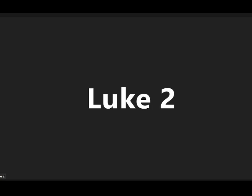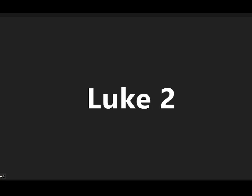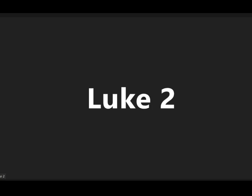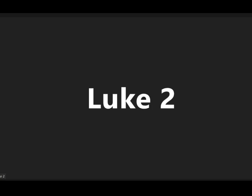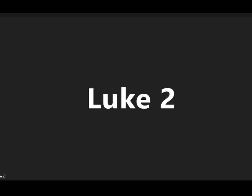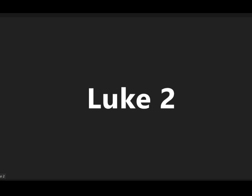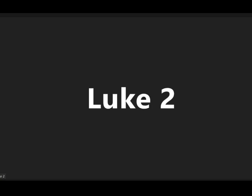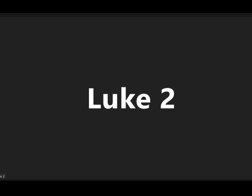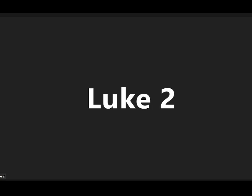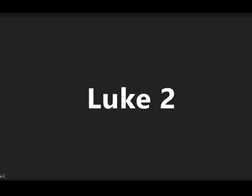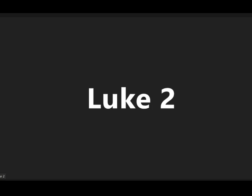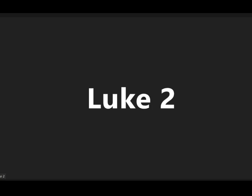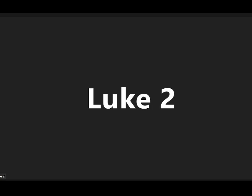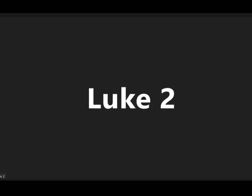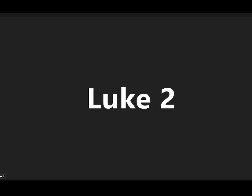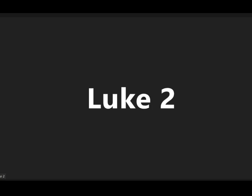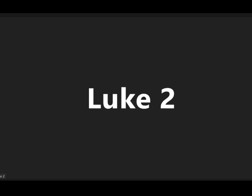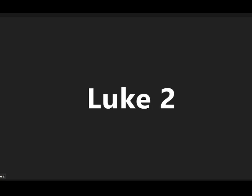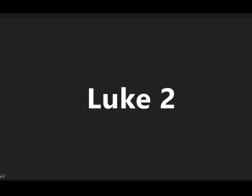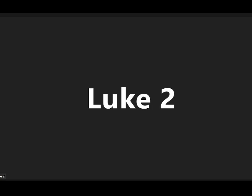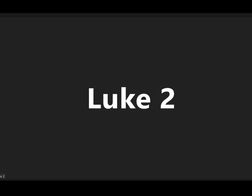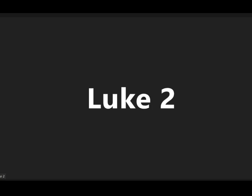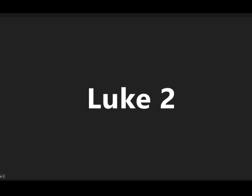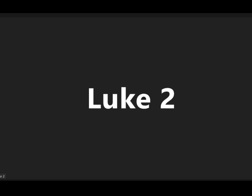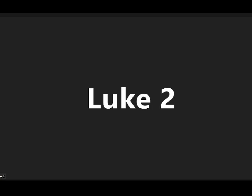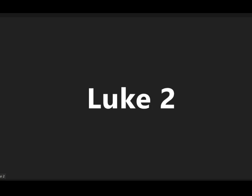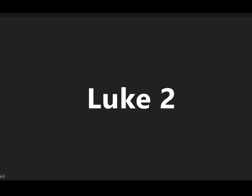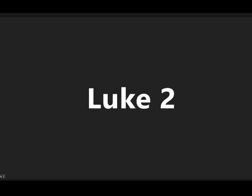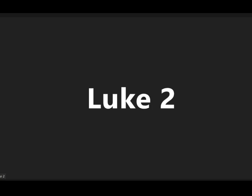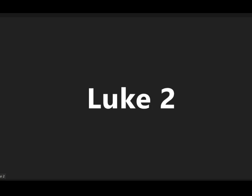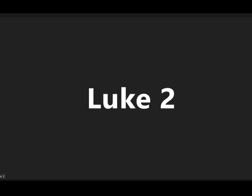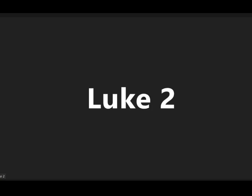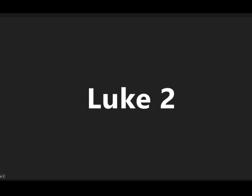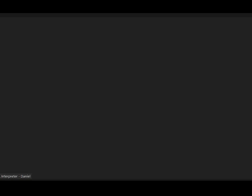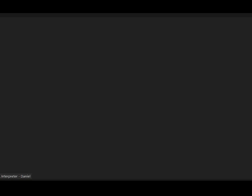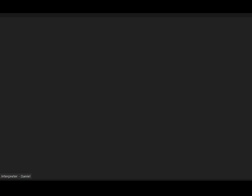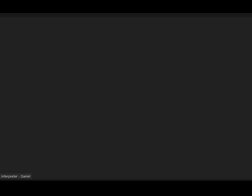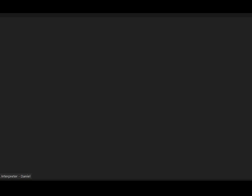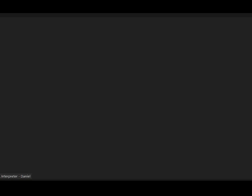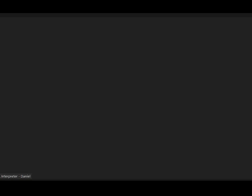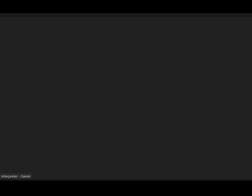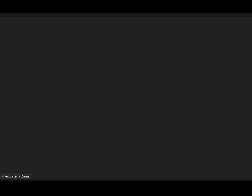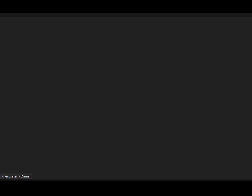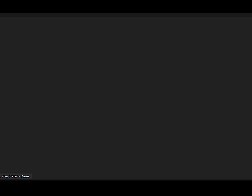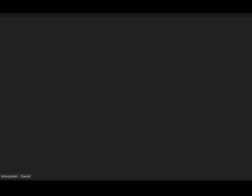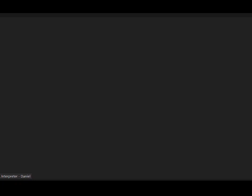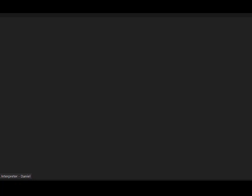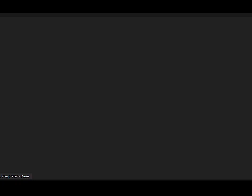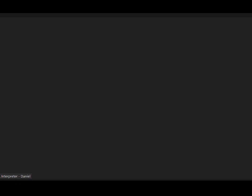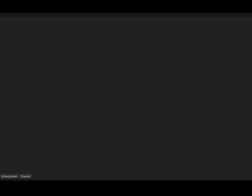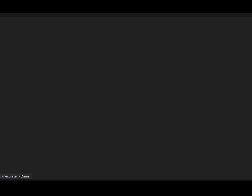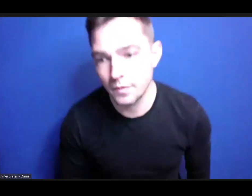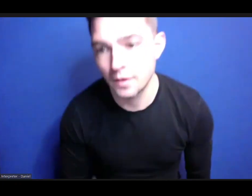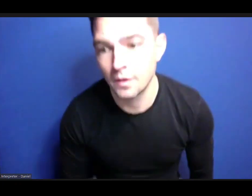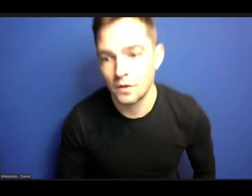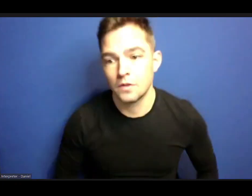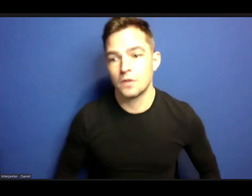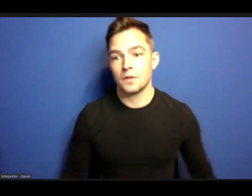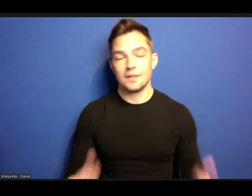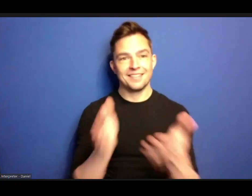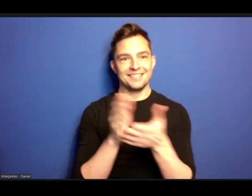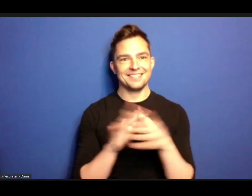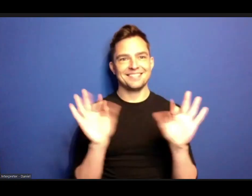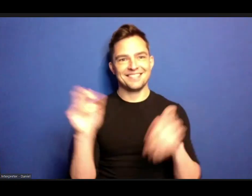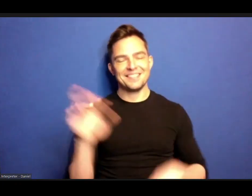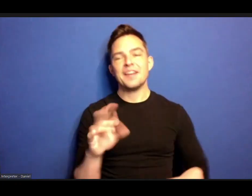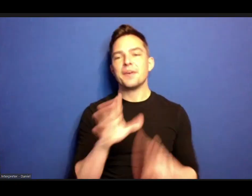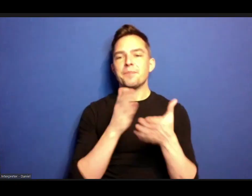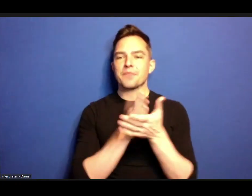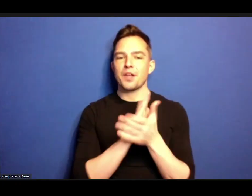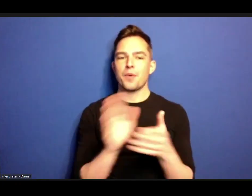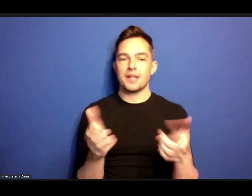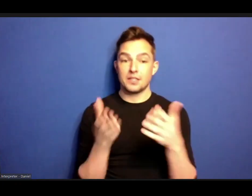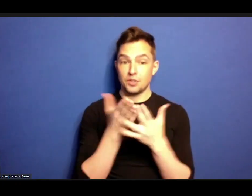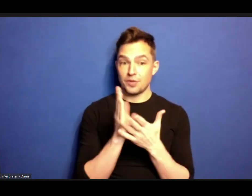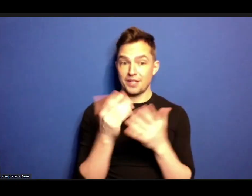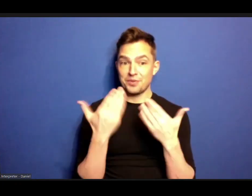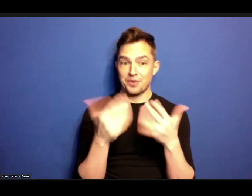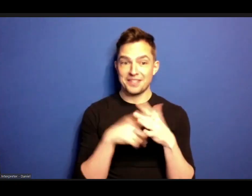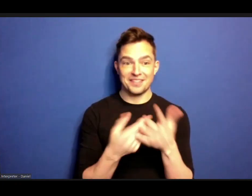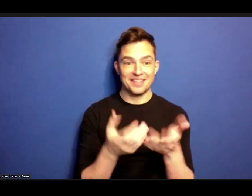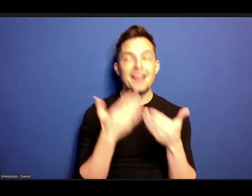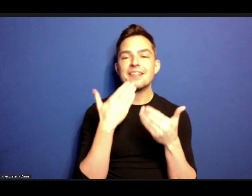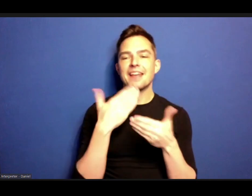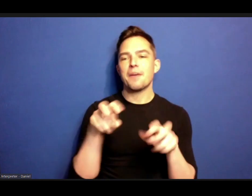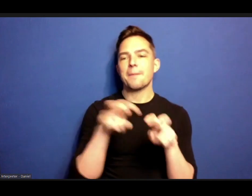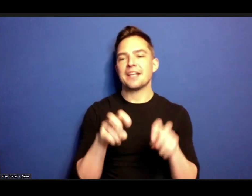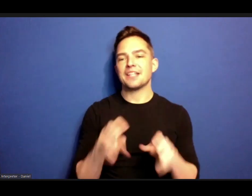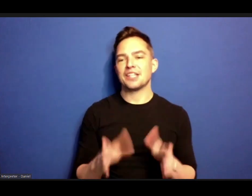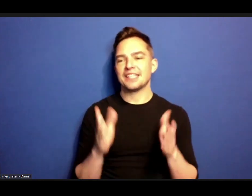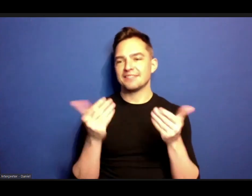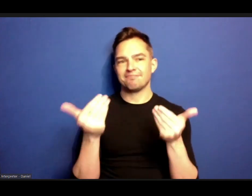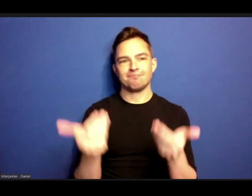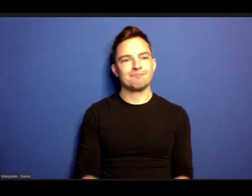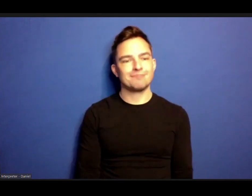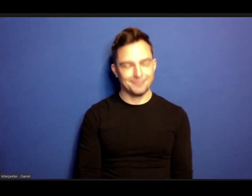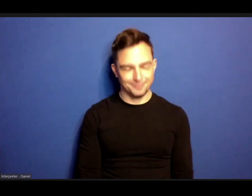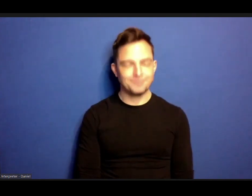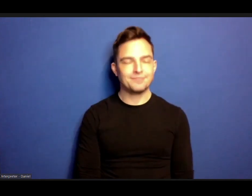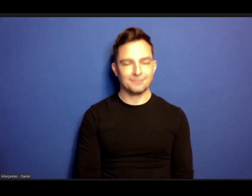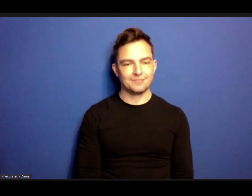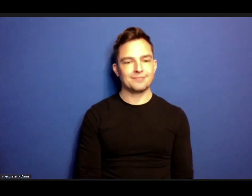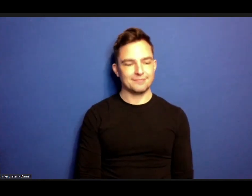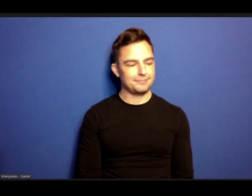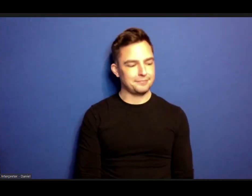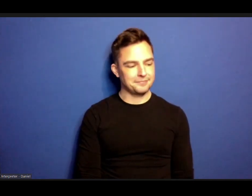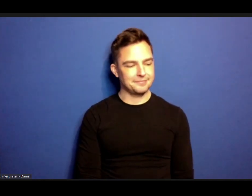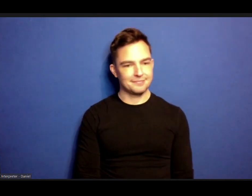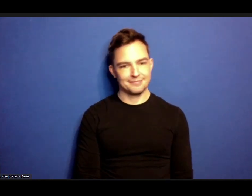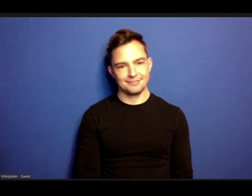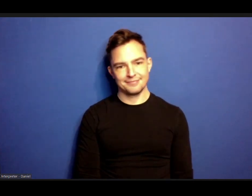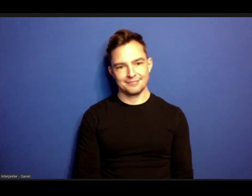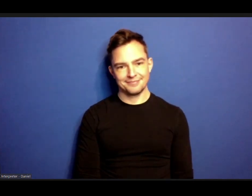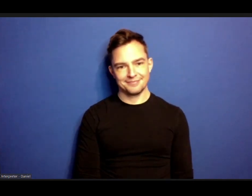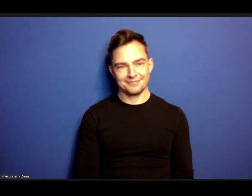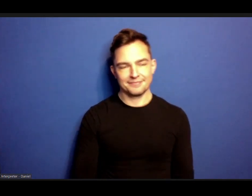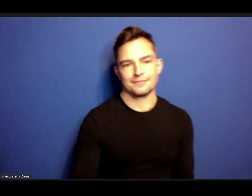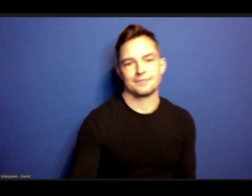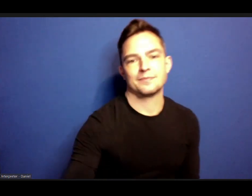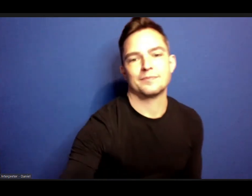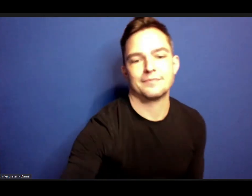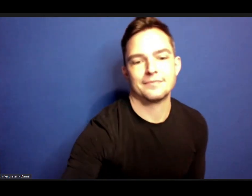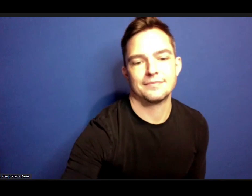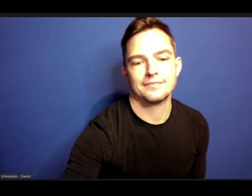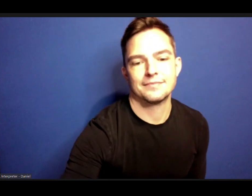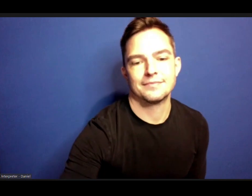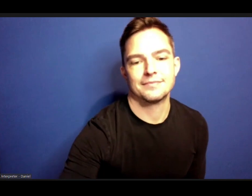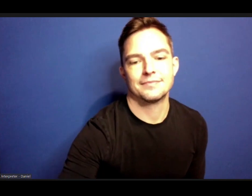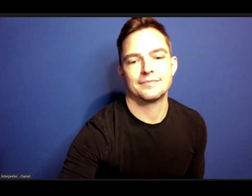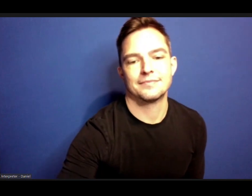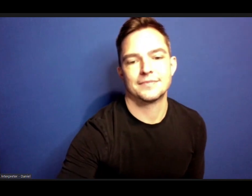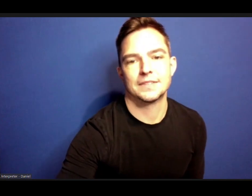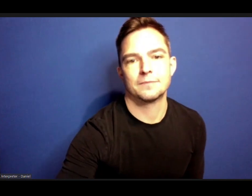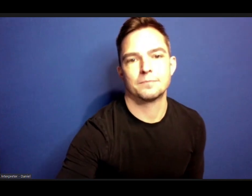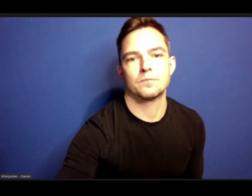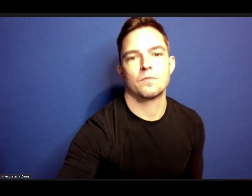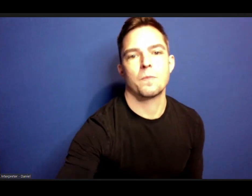Well, I mean, is it OK to start the questions now? Daniel. Sorry. OK just looking through